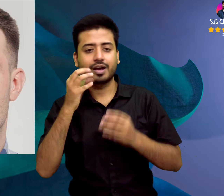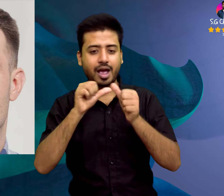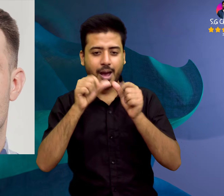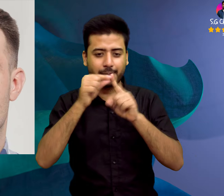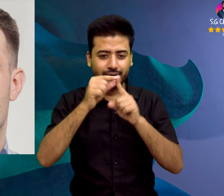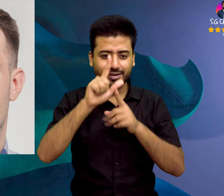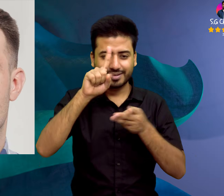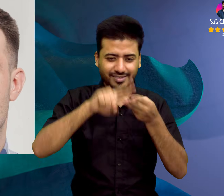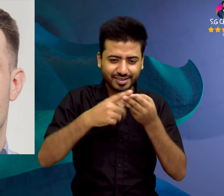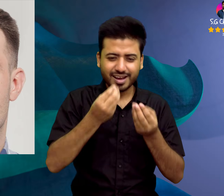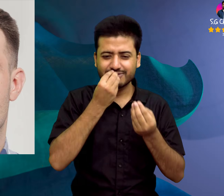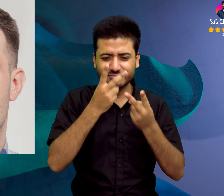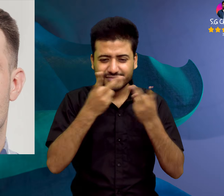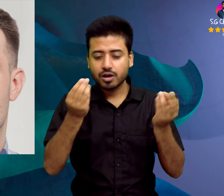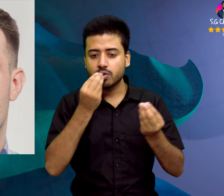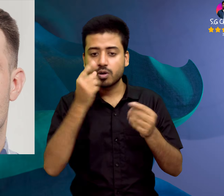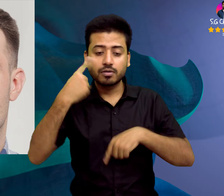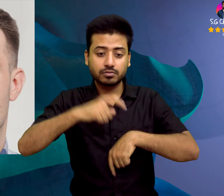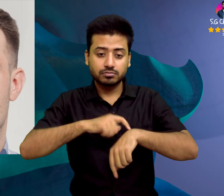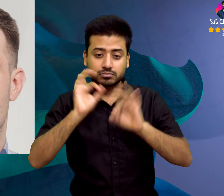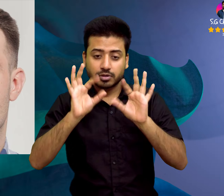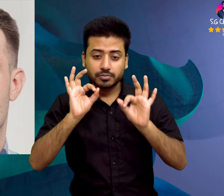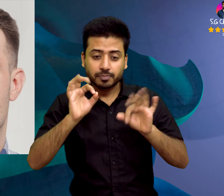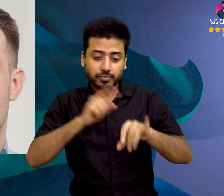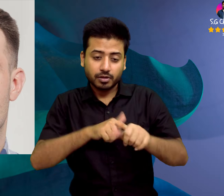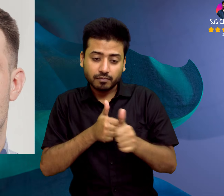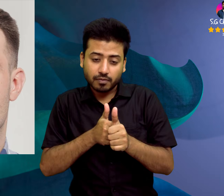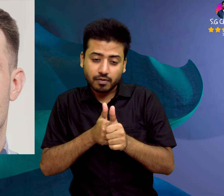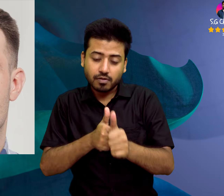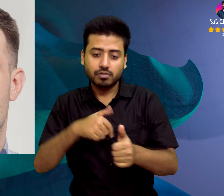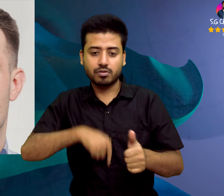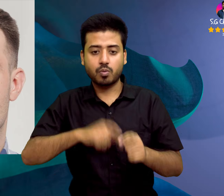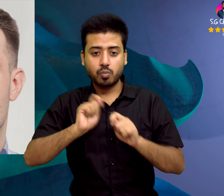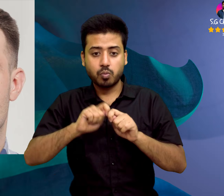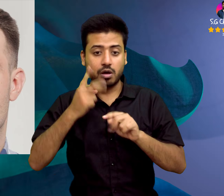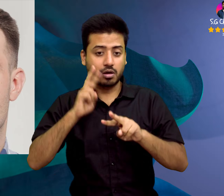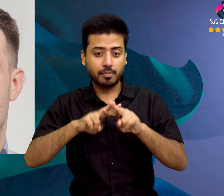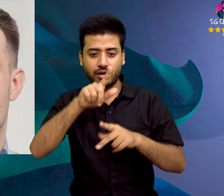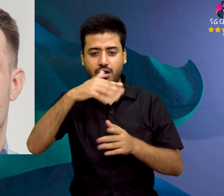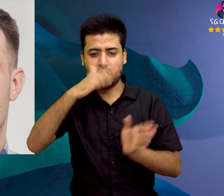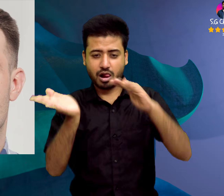stomach and small intestine down into the colon. If you snack constantly throughout the day, the